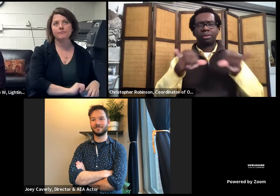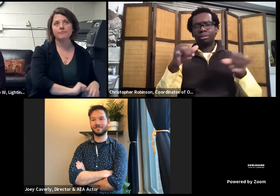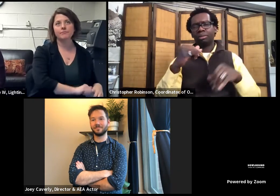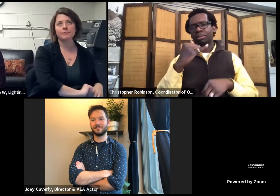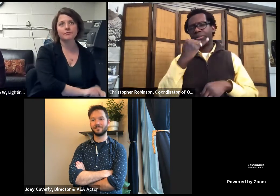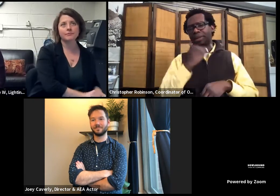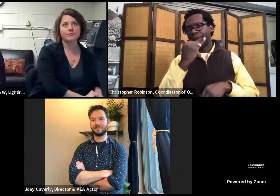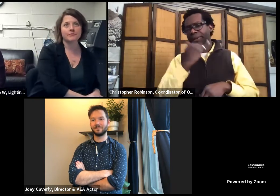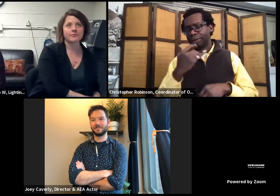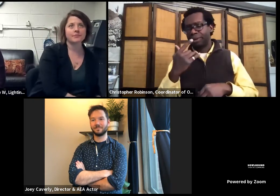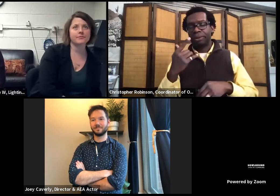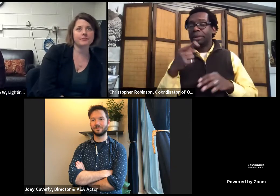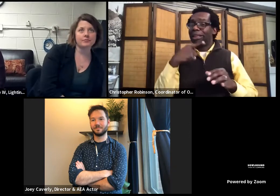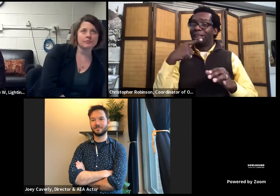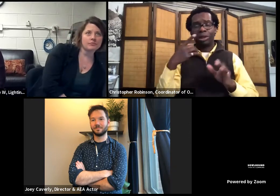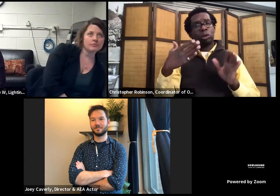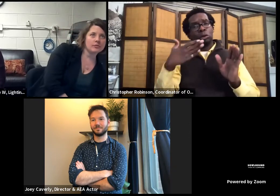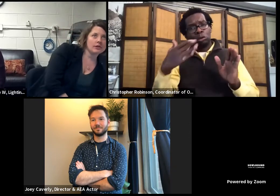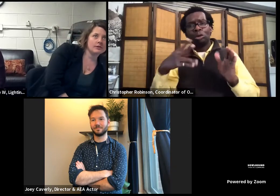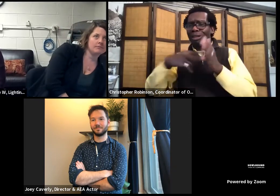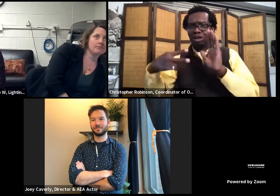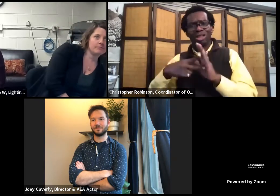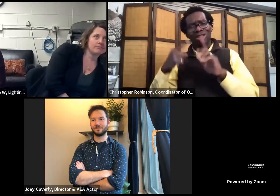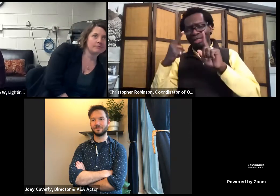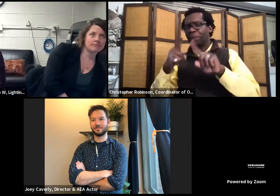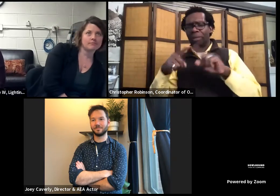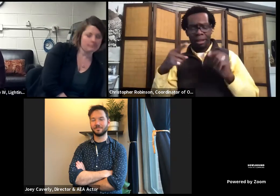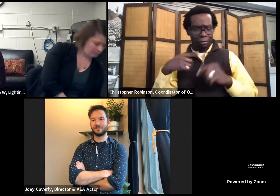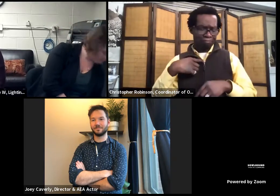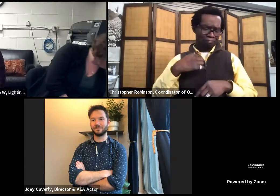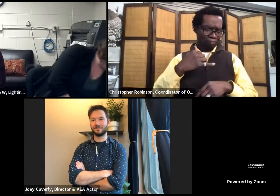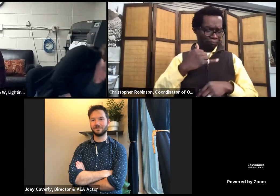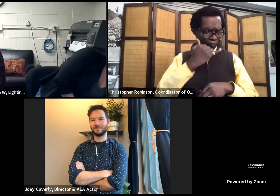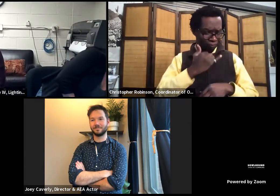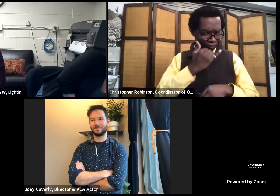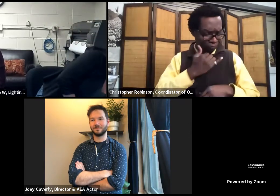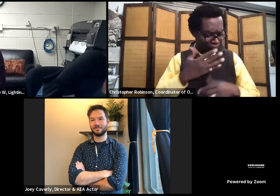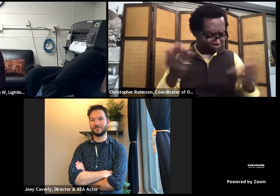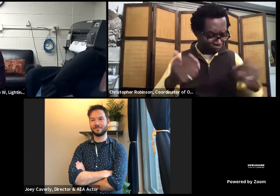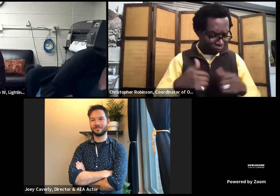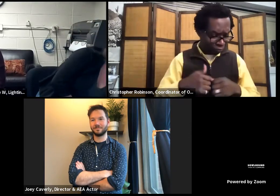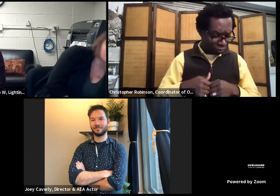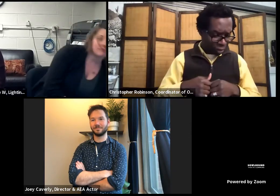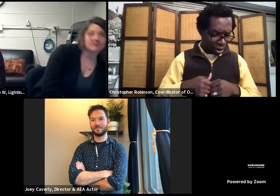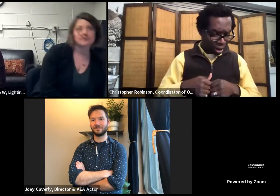Give a few examples of common mistakes that well-intentioned hearing folks make